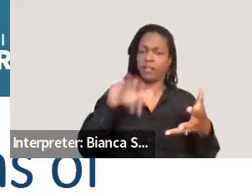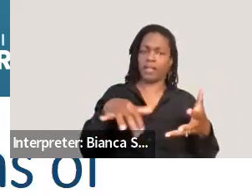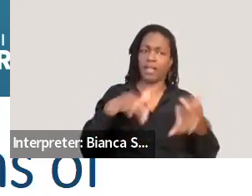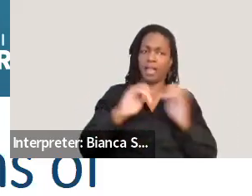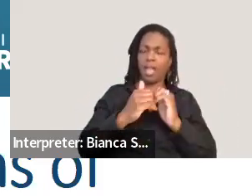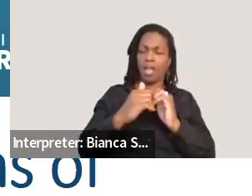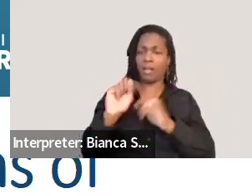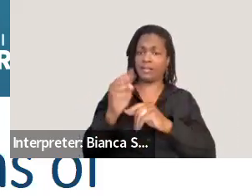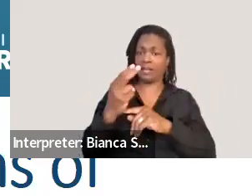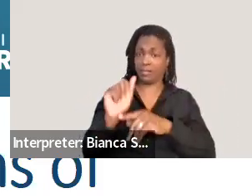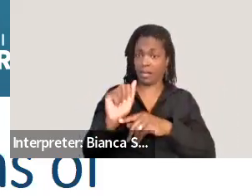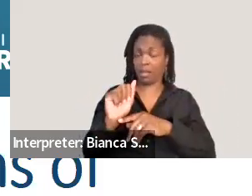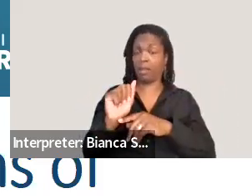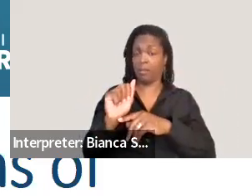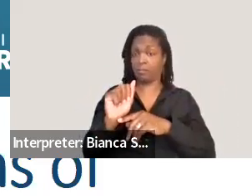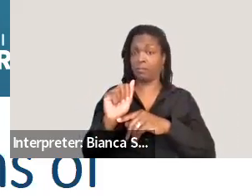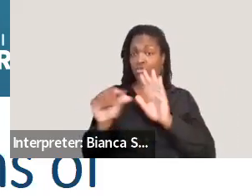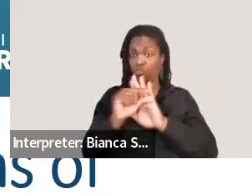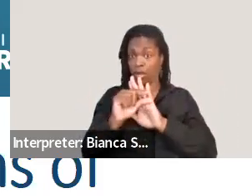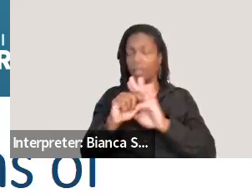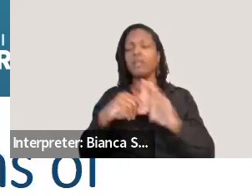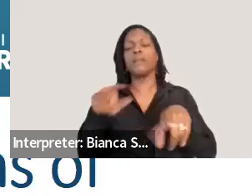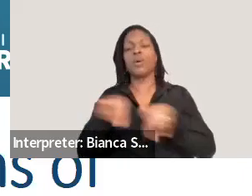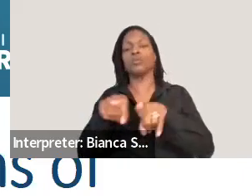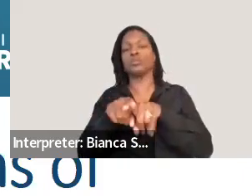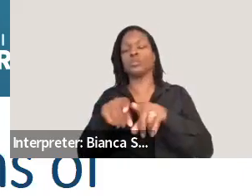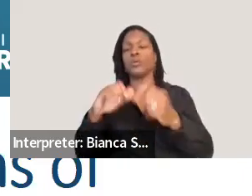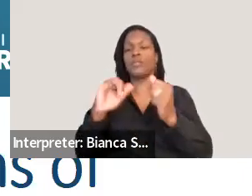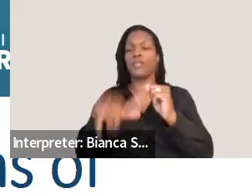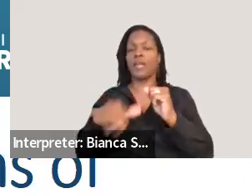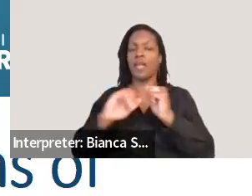And so this framework, I won't get into a lot of detail about the framework, but we'll go over some of the.